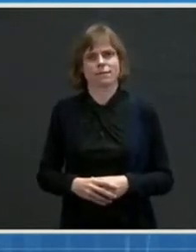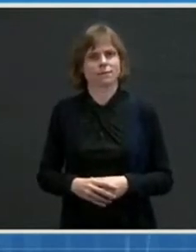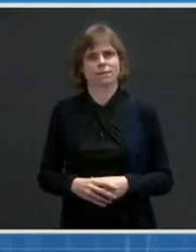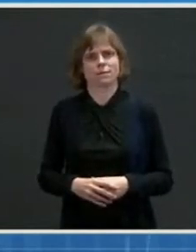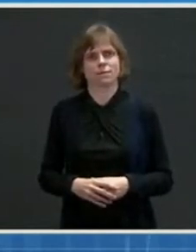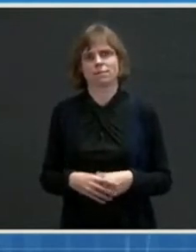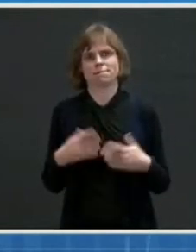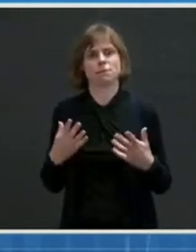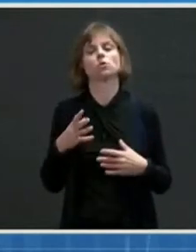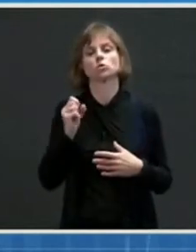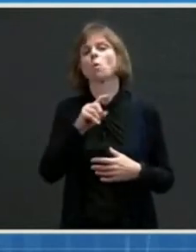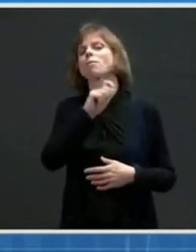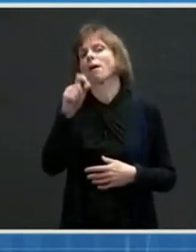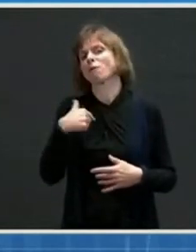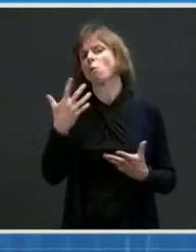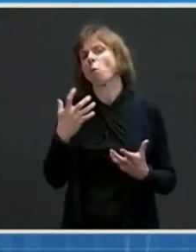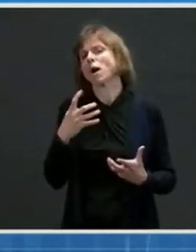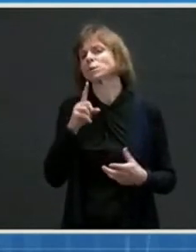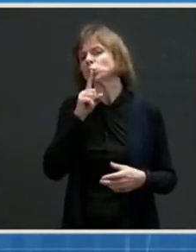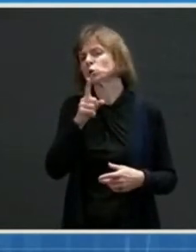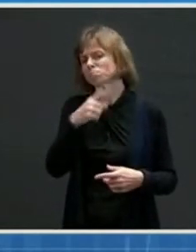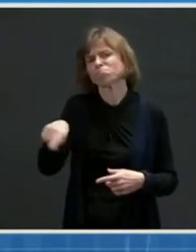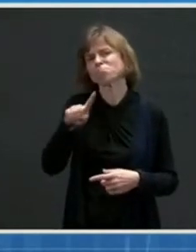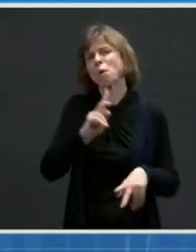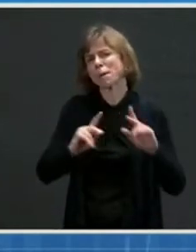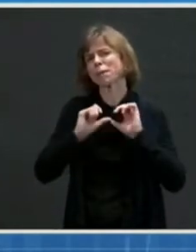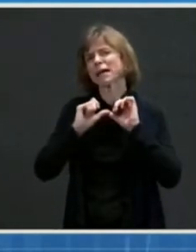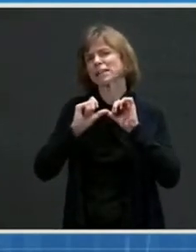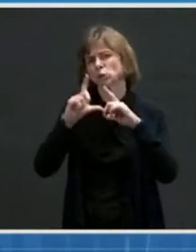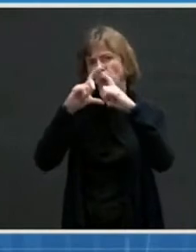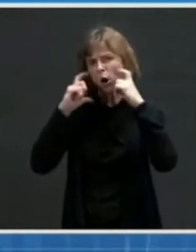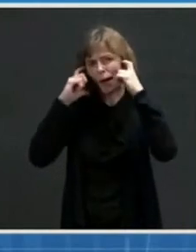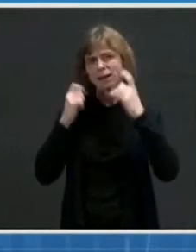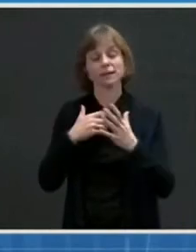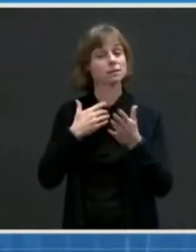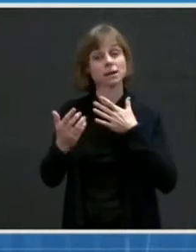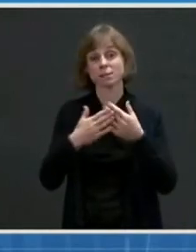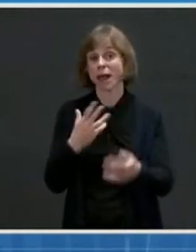FOR THAT REASON, WE WANT TO